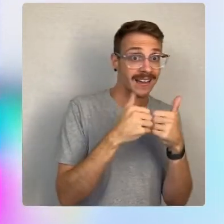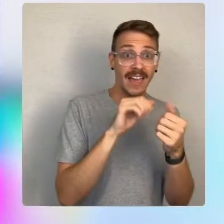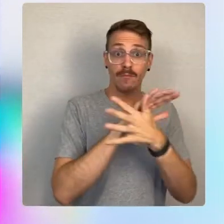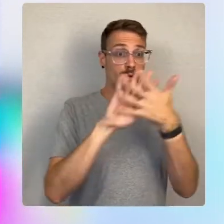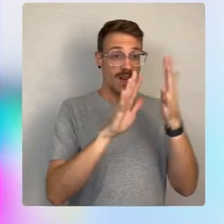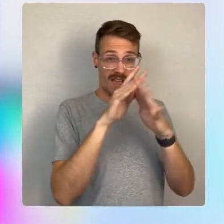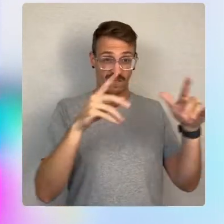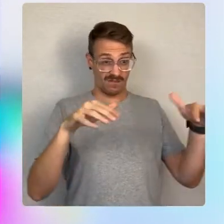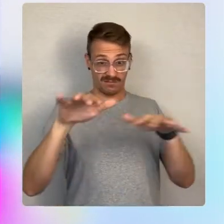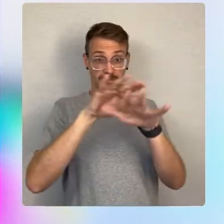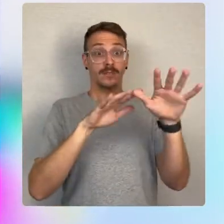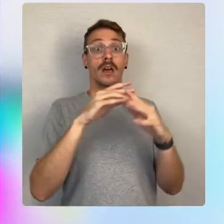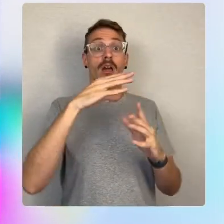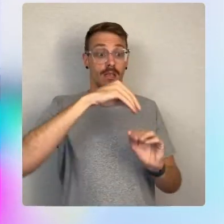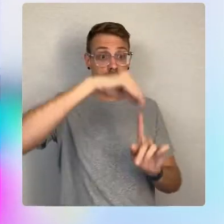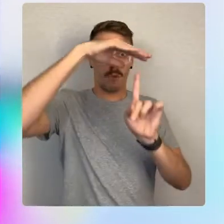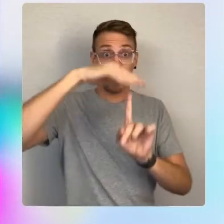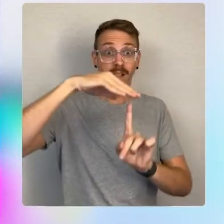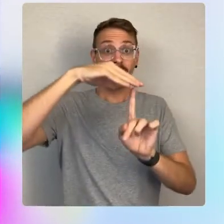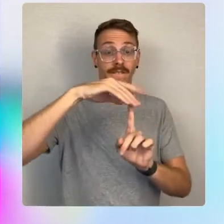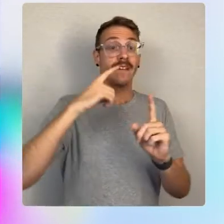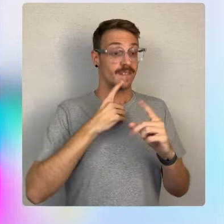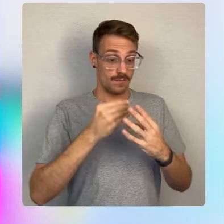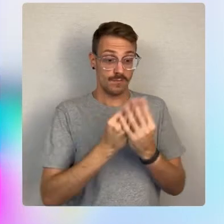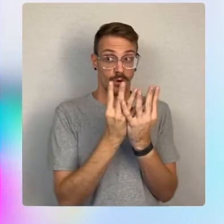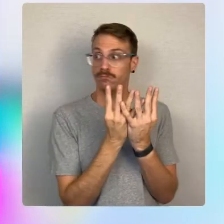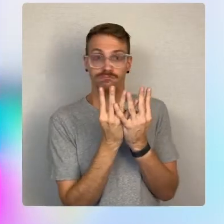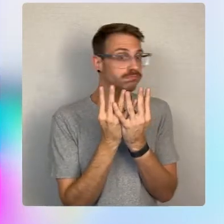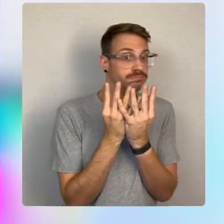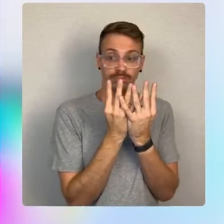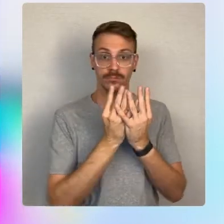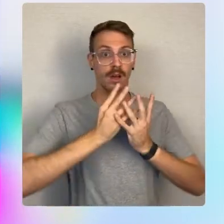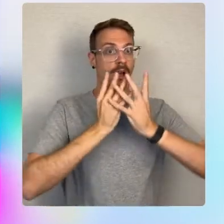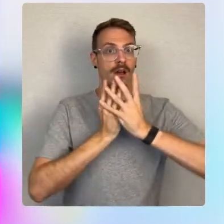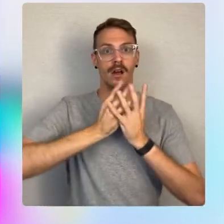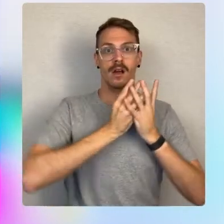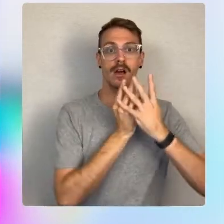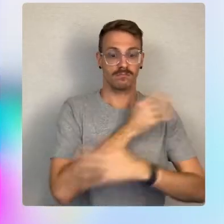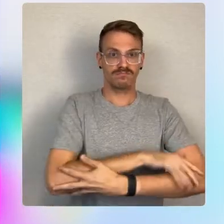the closer you can get to actual, you know, true poker tells and the arms help hugely with that,